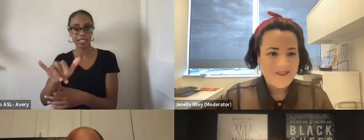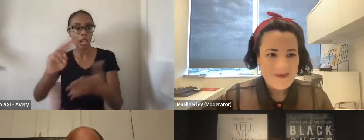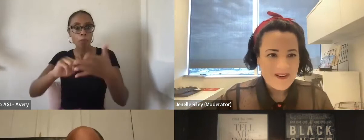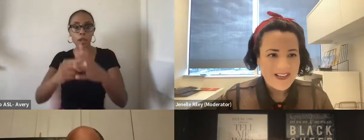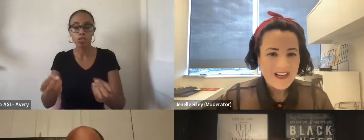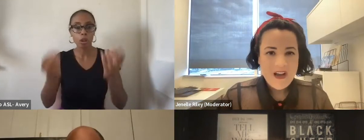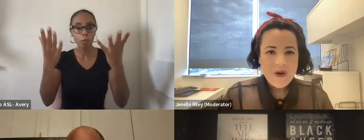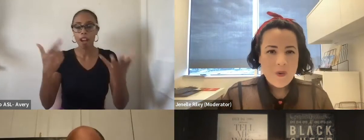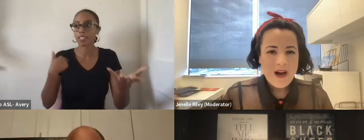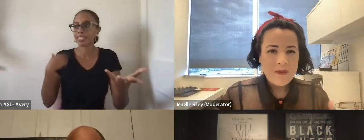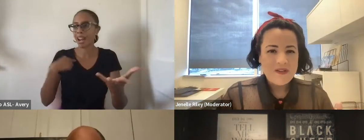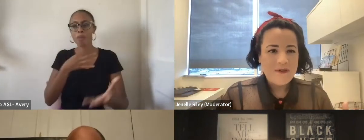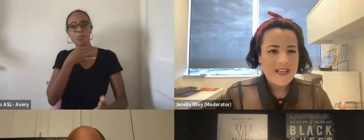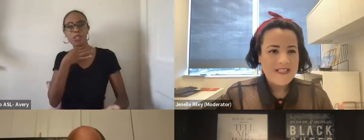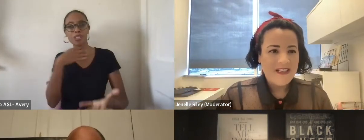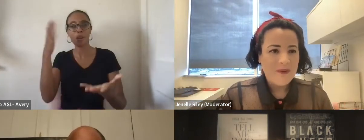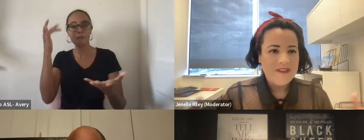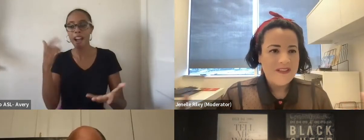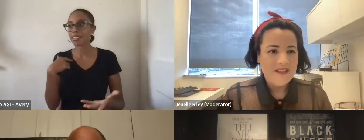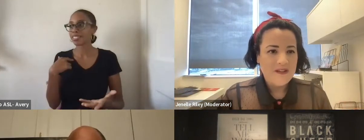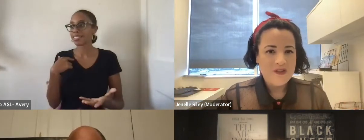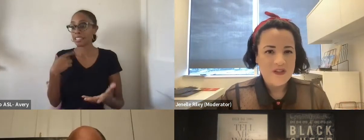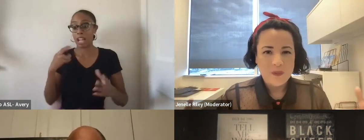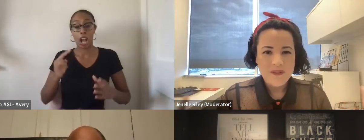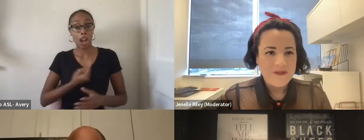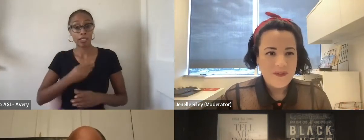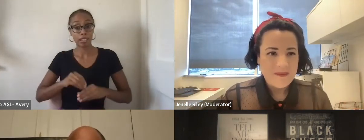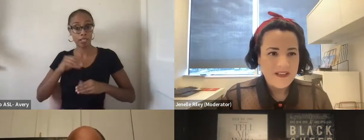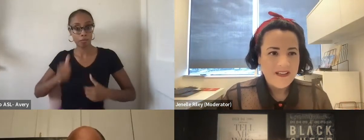fascinated with this institution or this family for so many years?